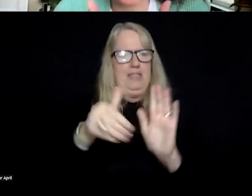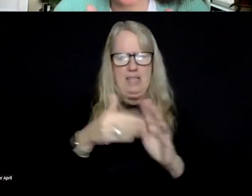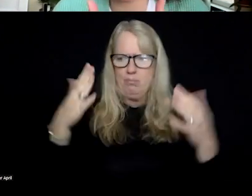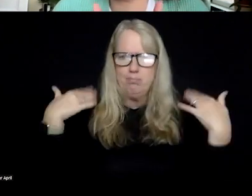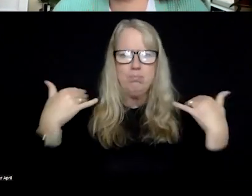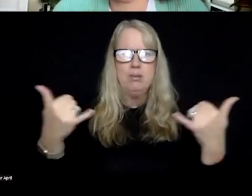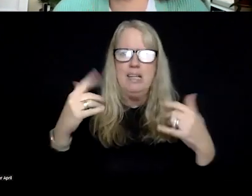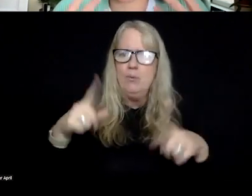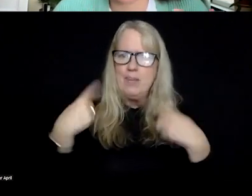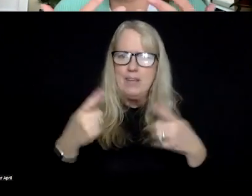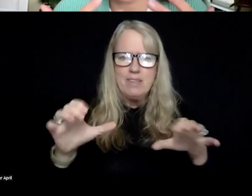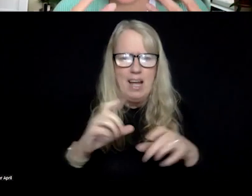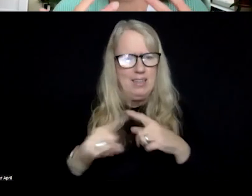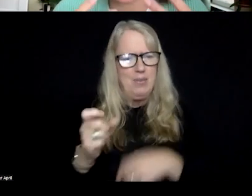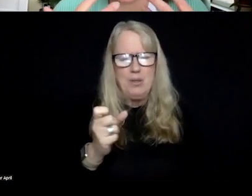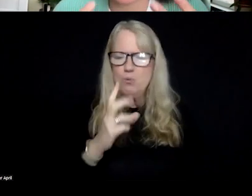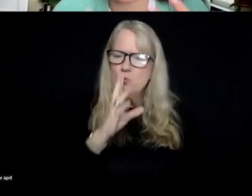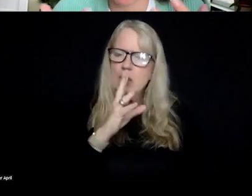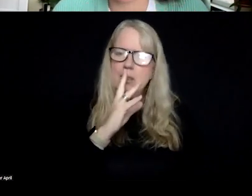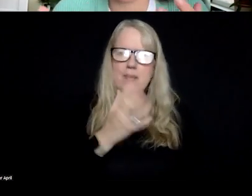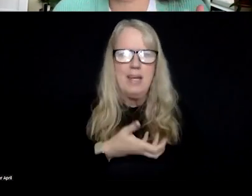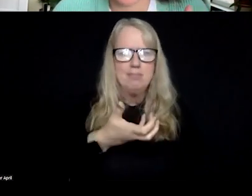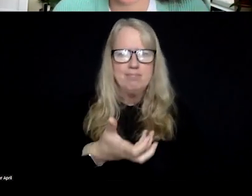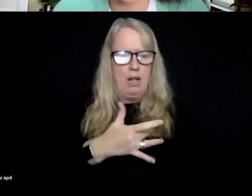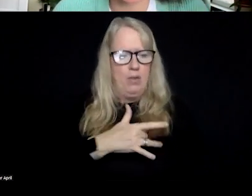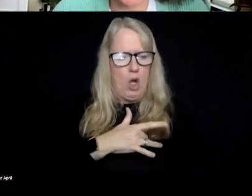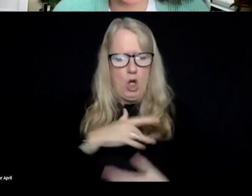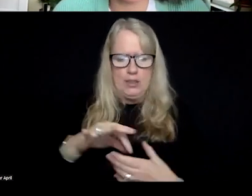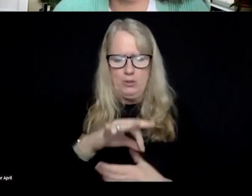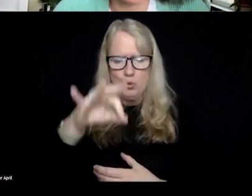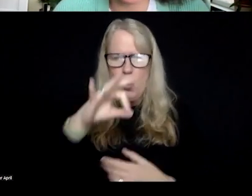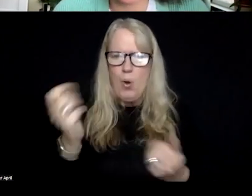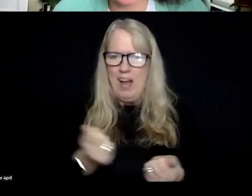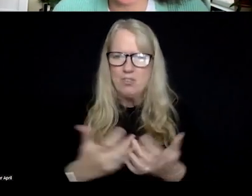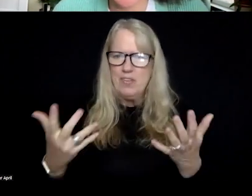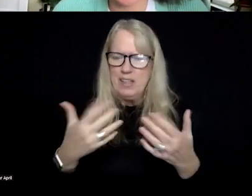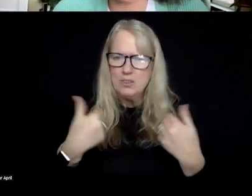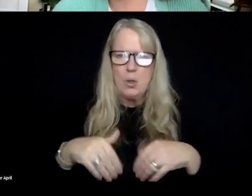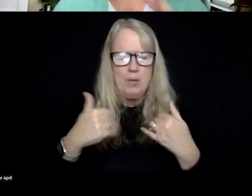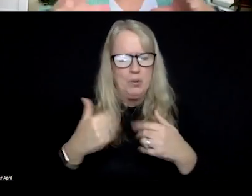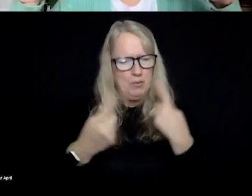WORKING HARD AT THIS NETWORK AND IF YOU REALLY THINK ABOUT IT,